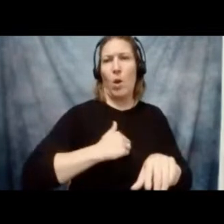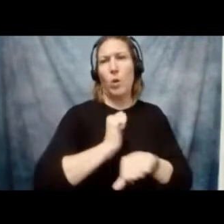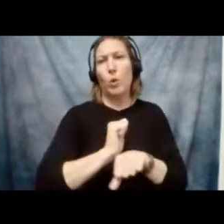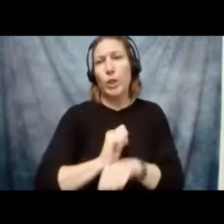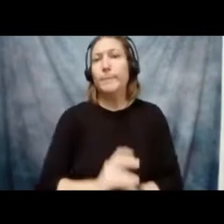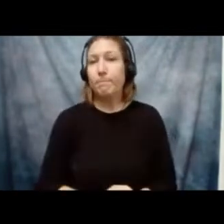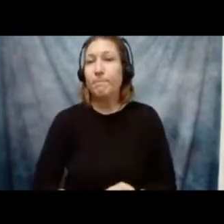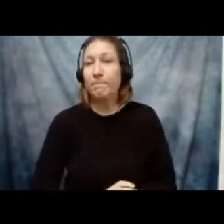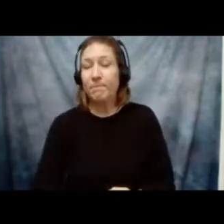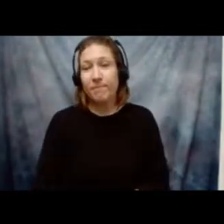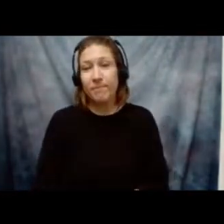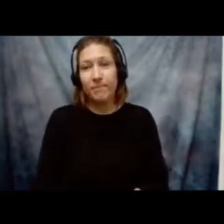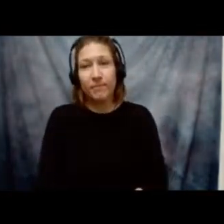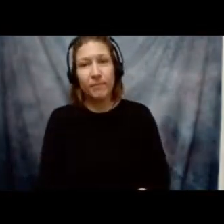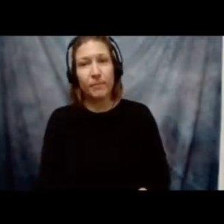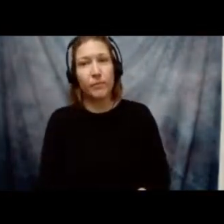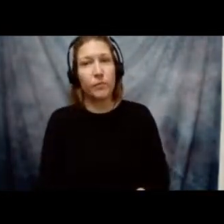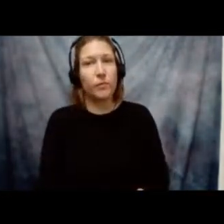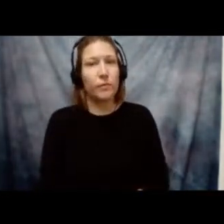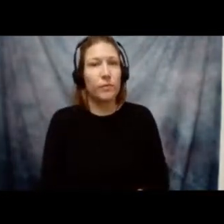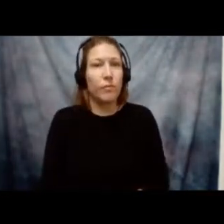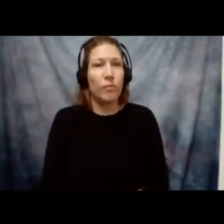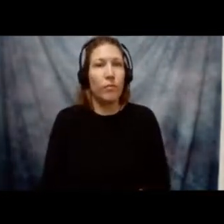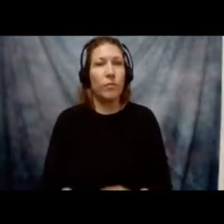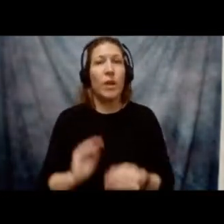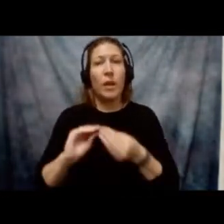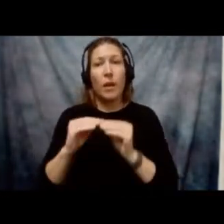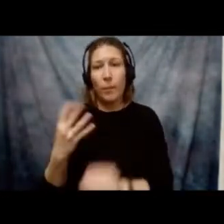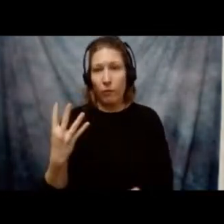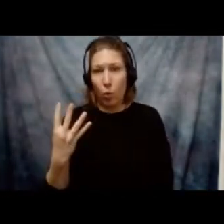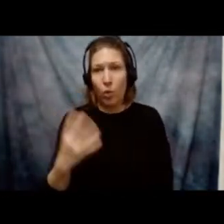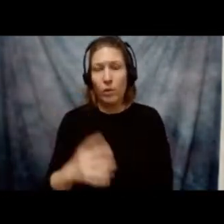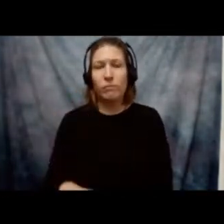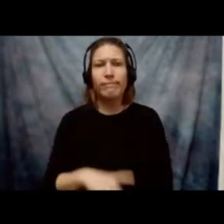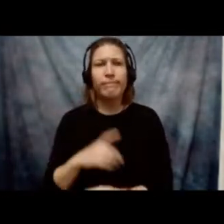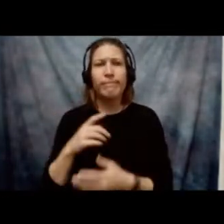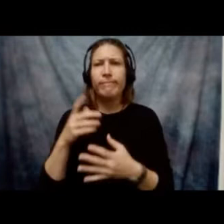the fourth one is get help so by showing up to this conference like i'm really proud of all of